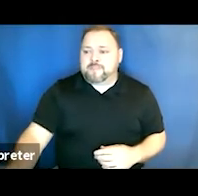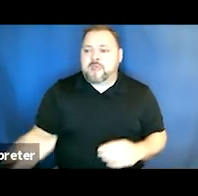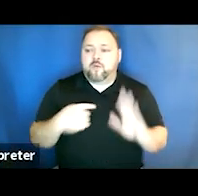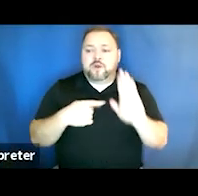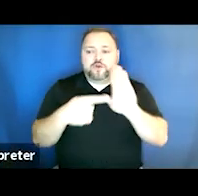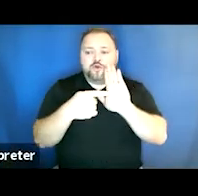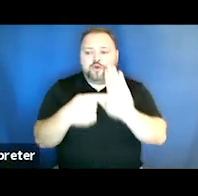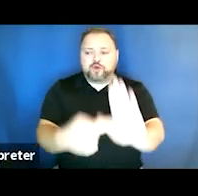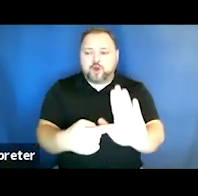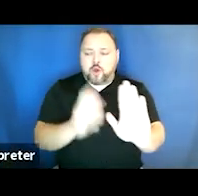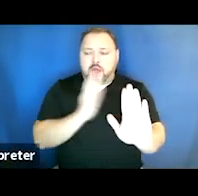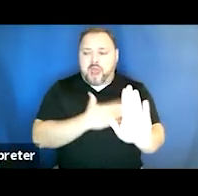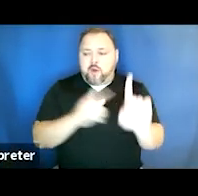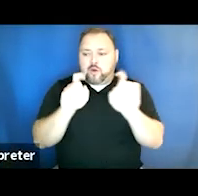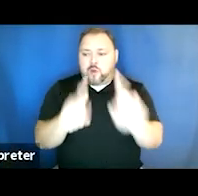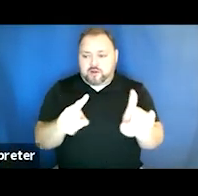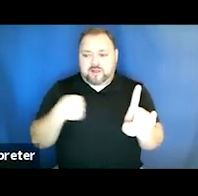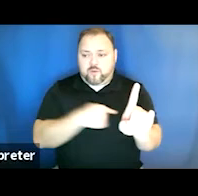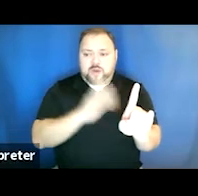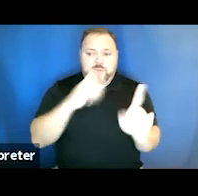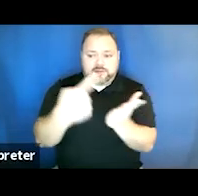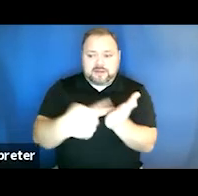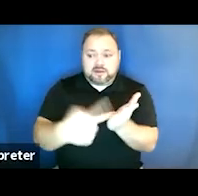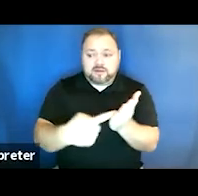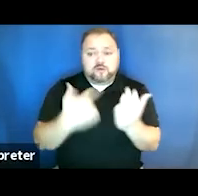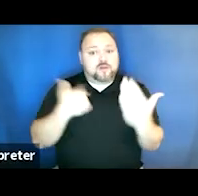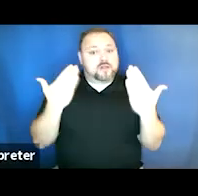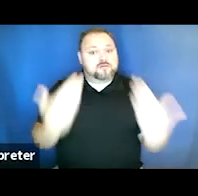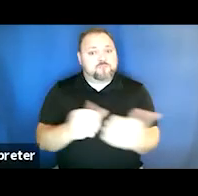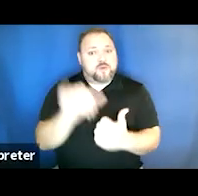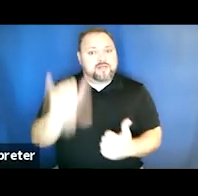Let's just get into our questions now.